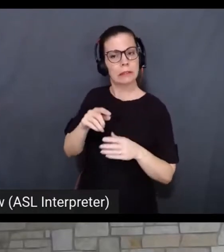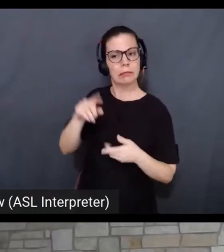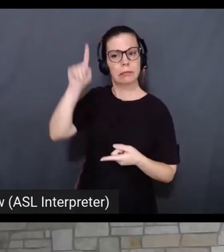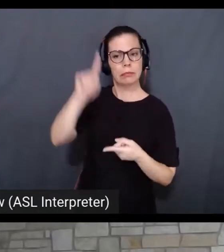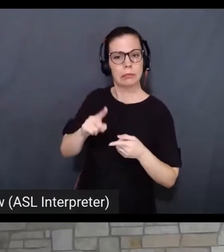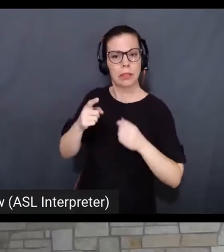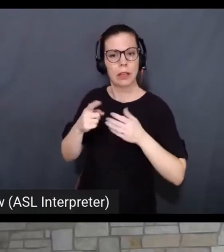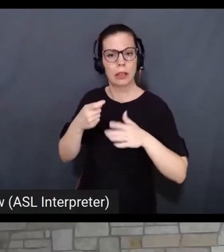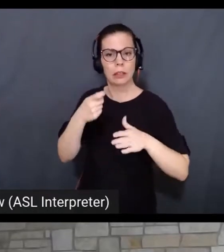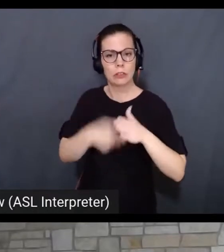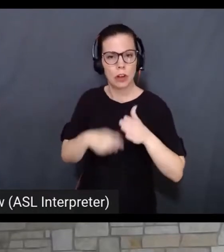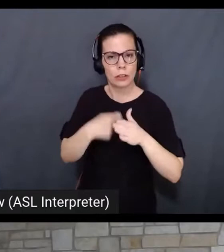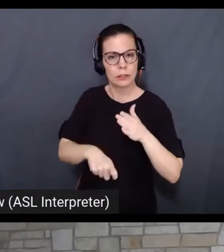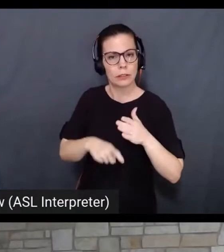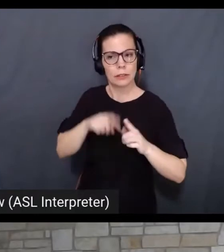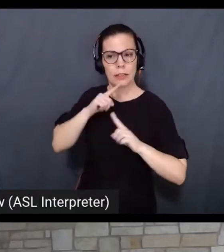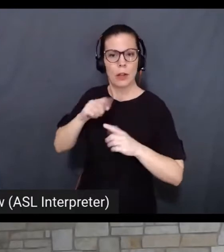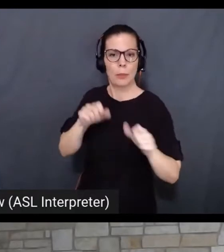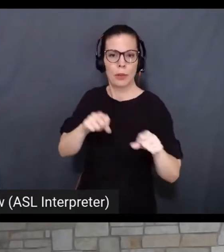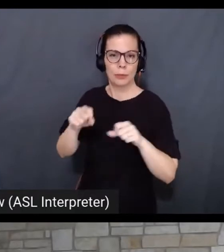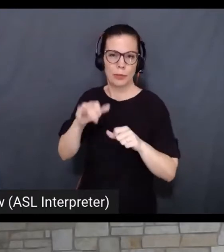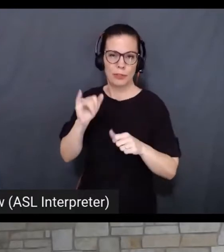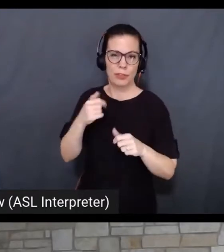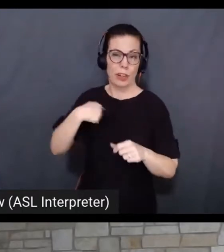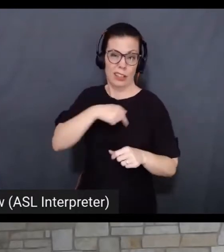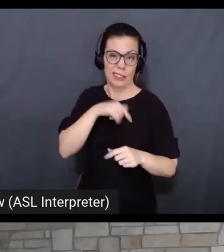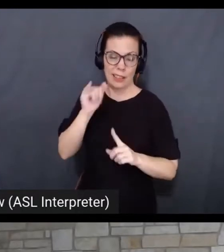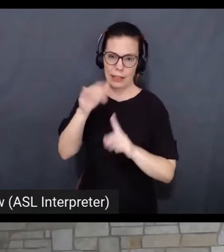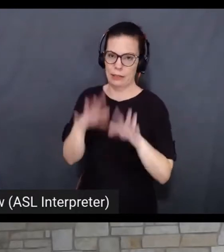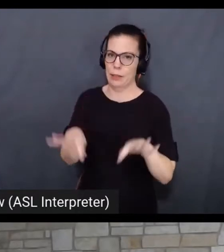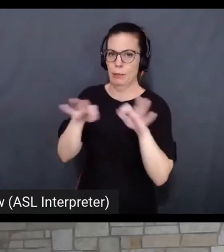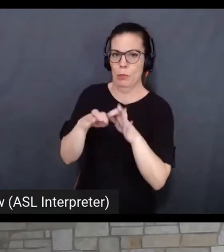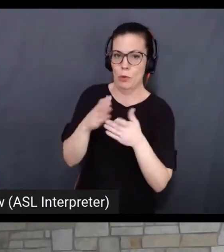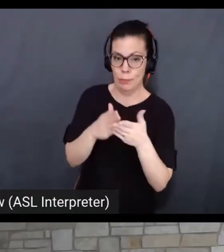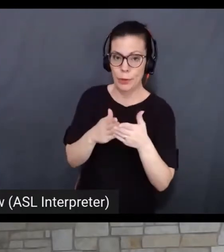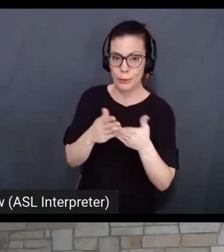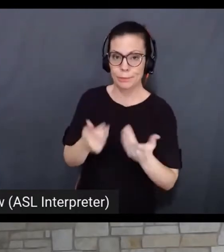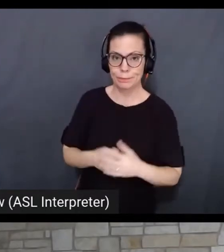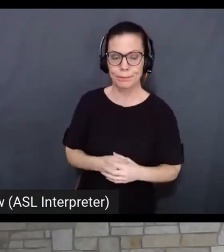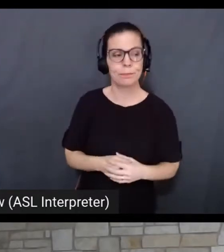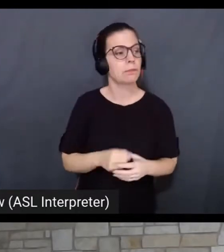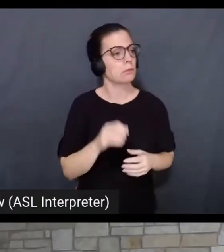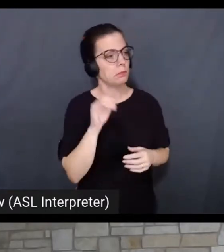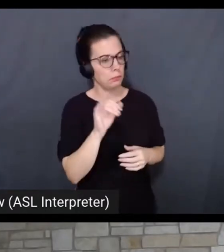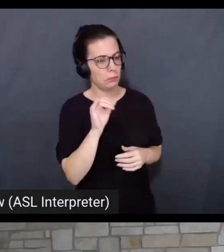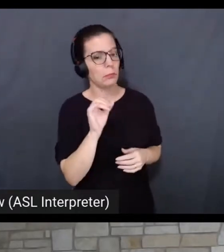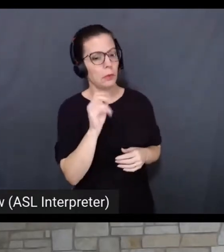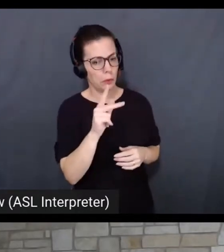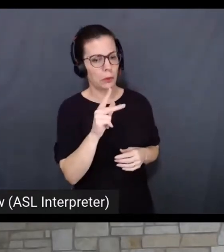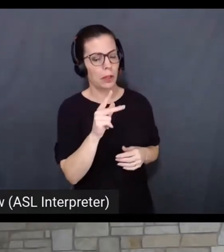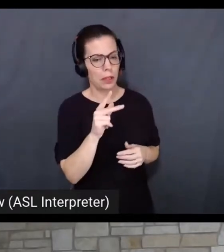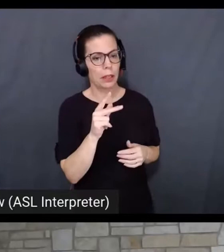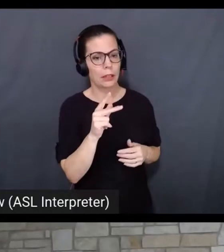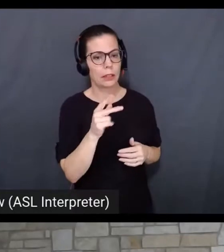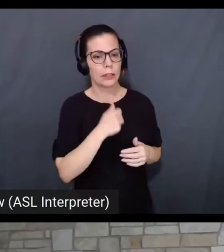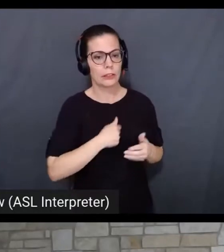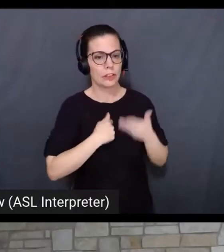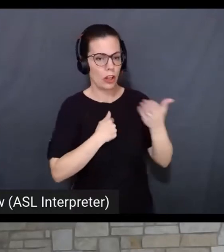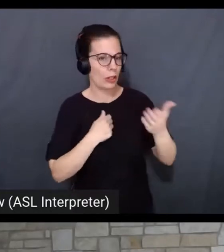So for us that's the key here. Okay, and then, sorry did you have something to say Simon?